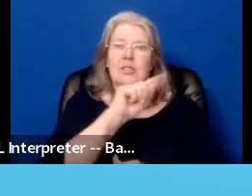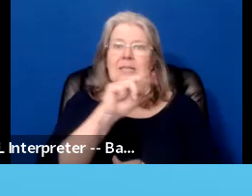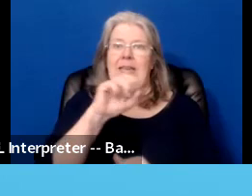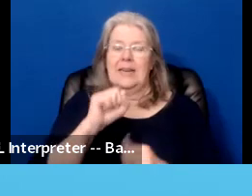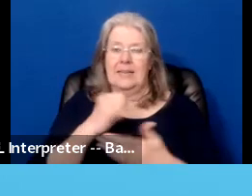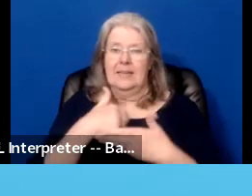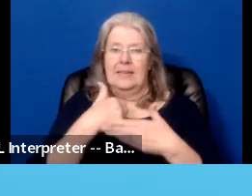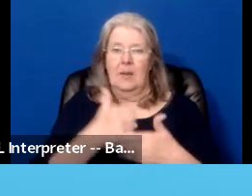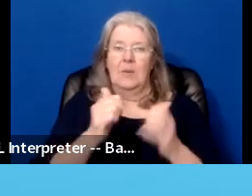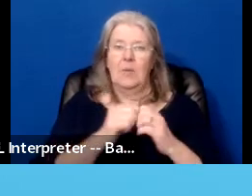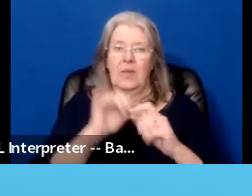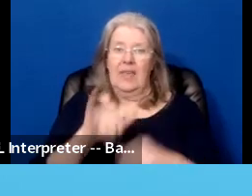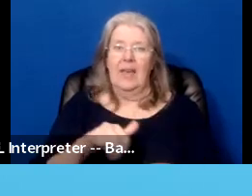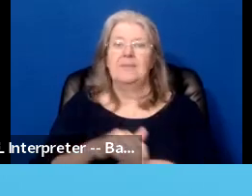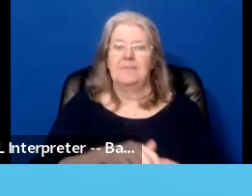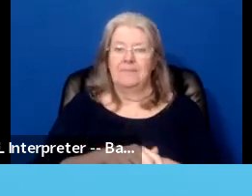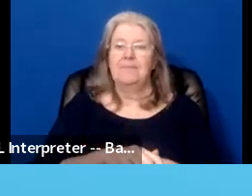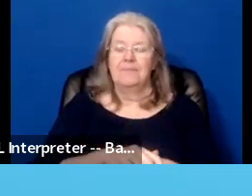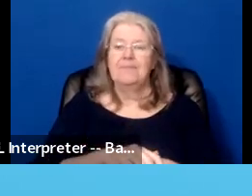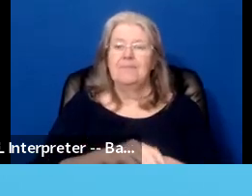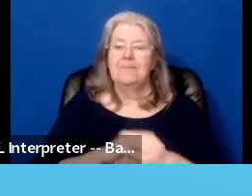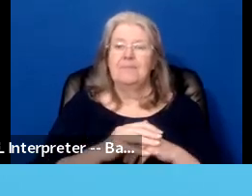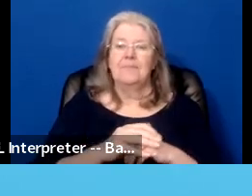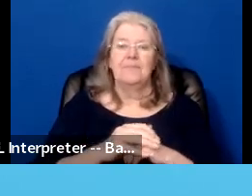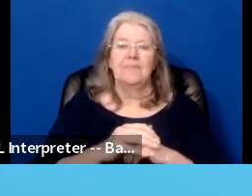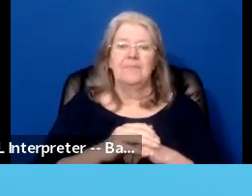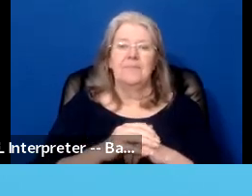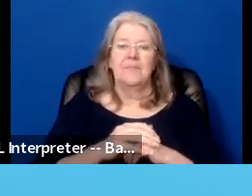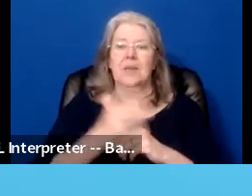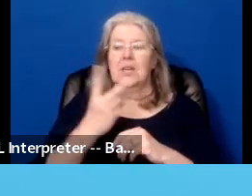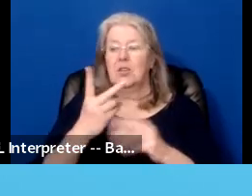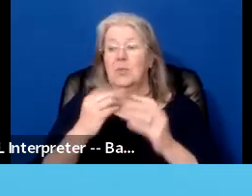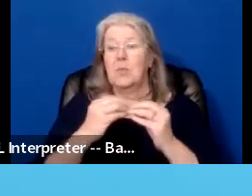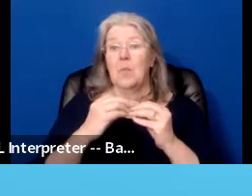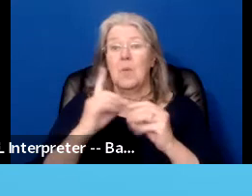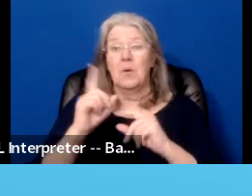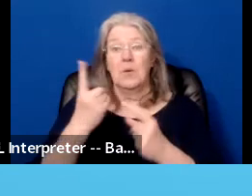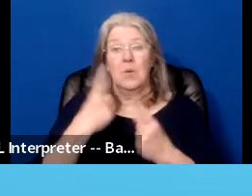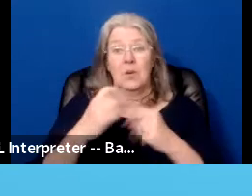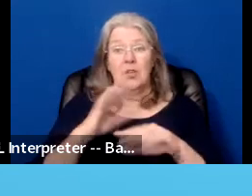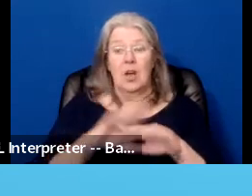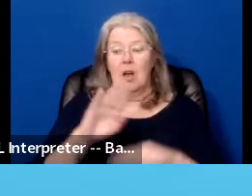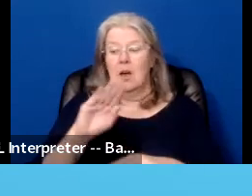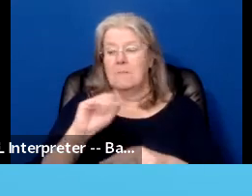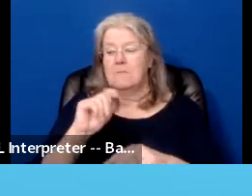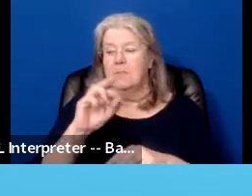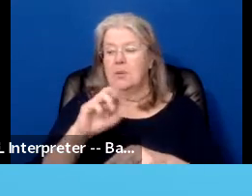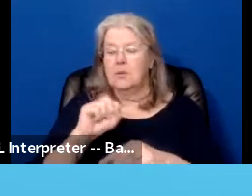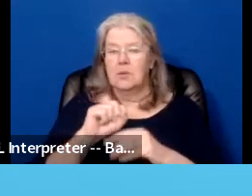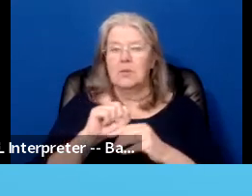Matt: Great. Here was a couple of more questions on boosters.